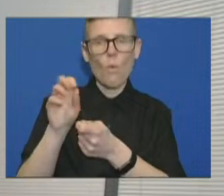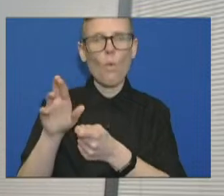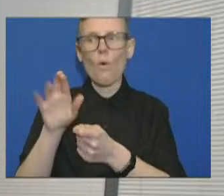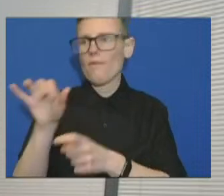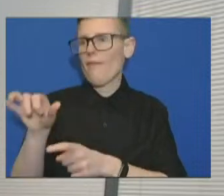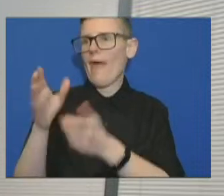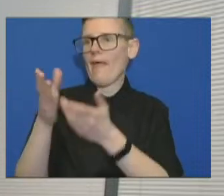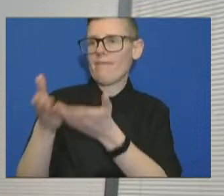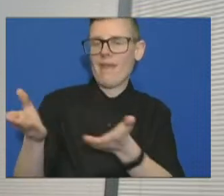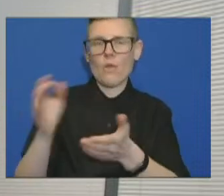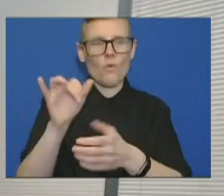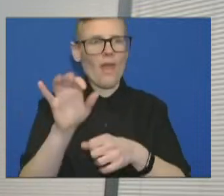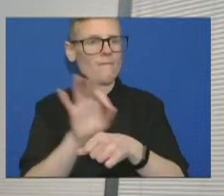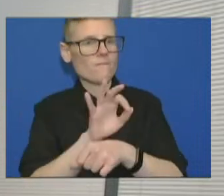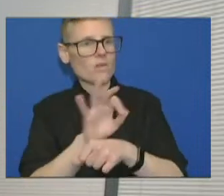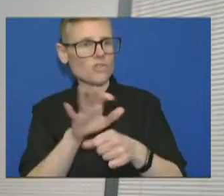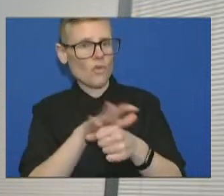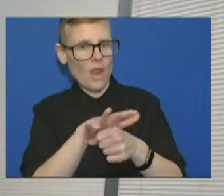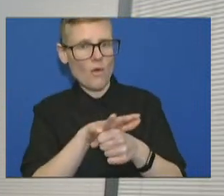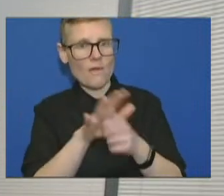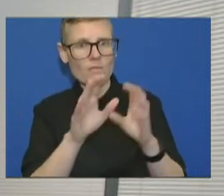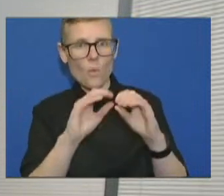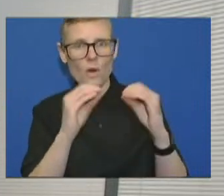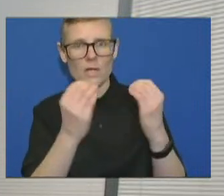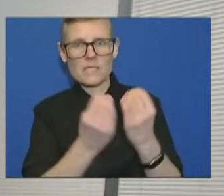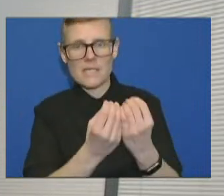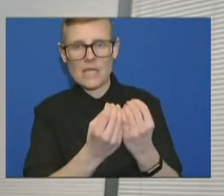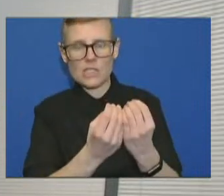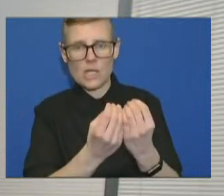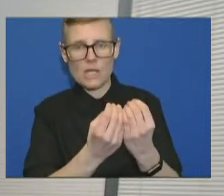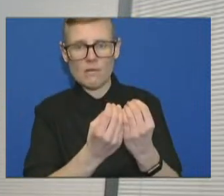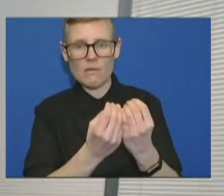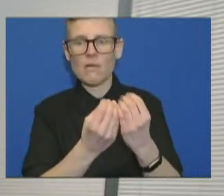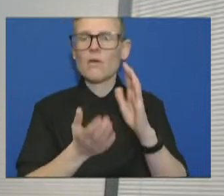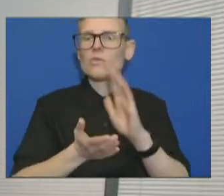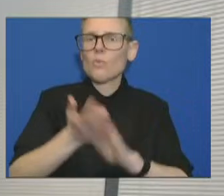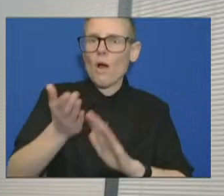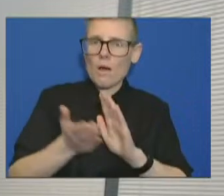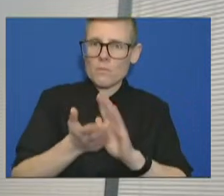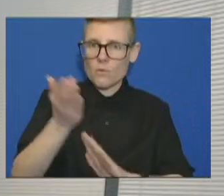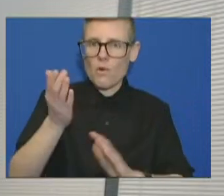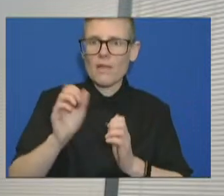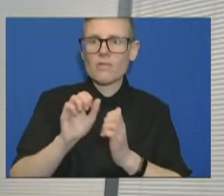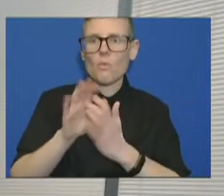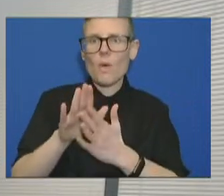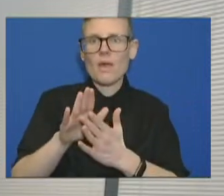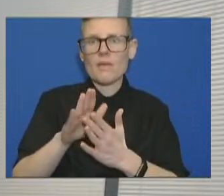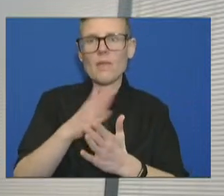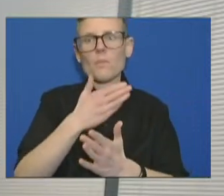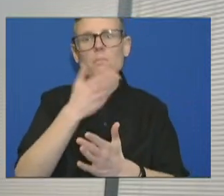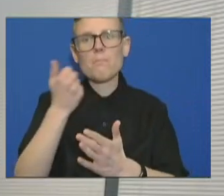make the specific department or that that element or that